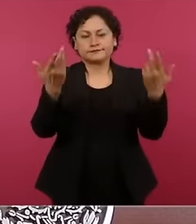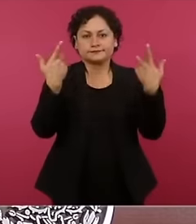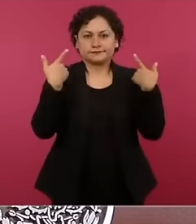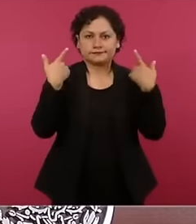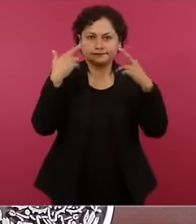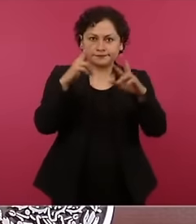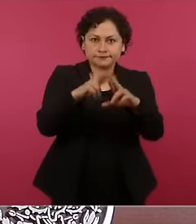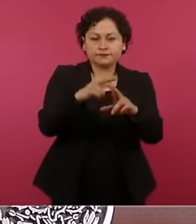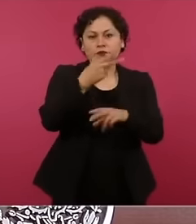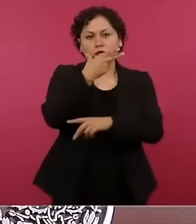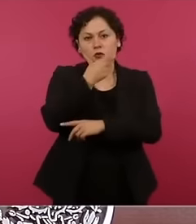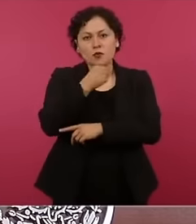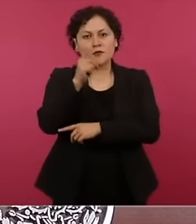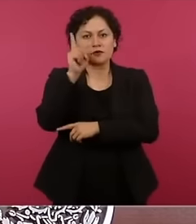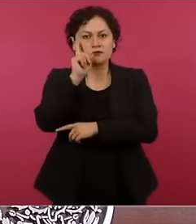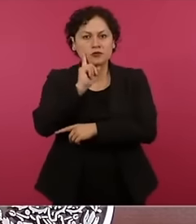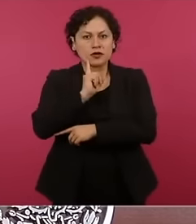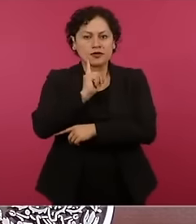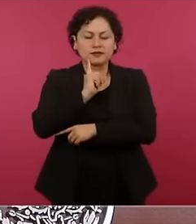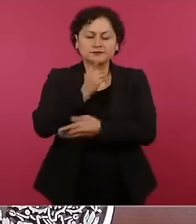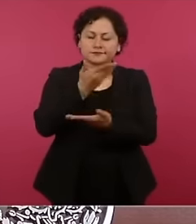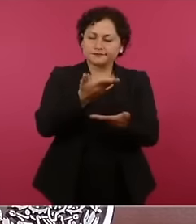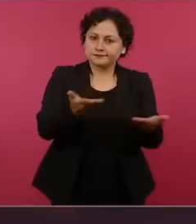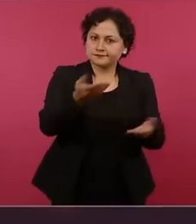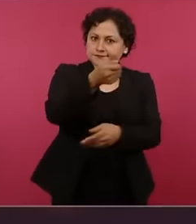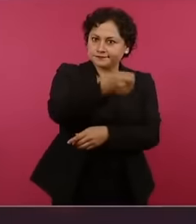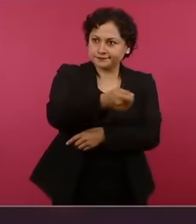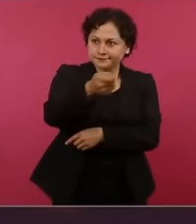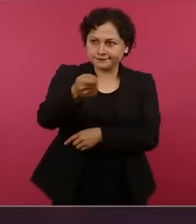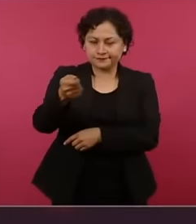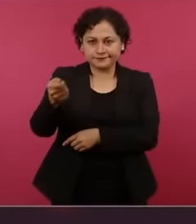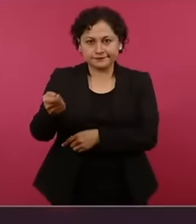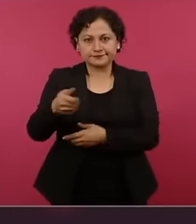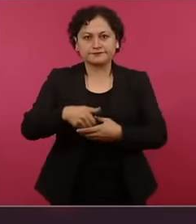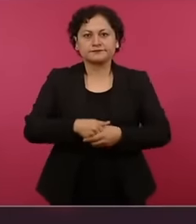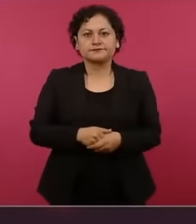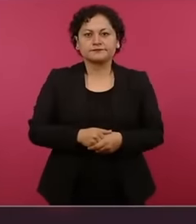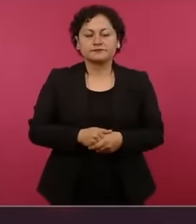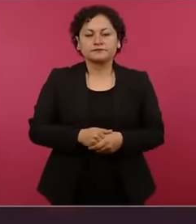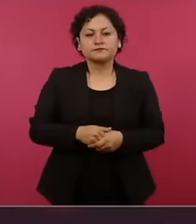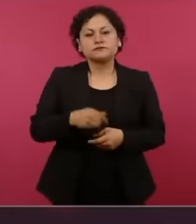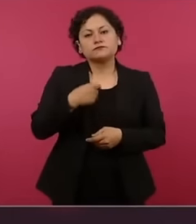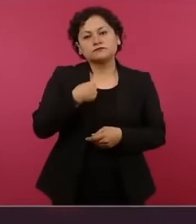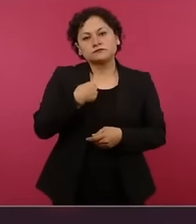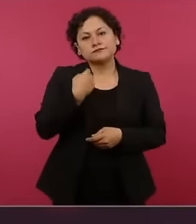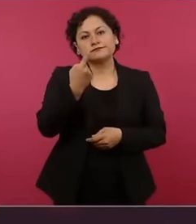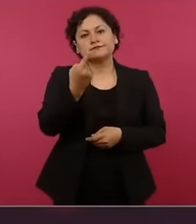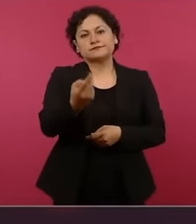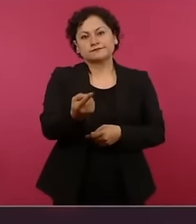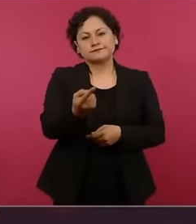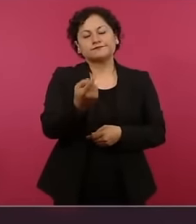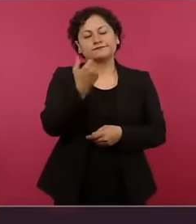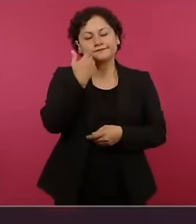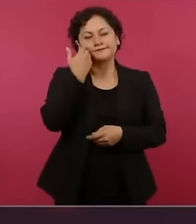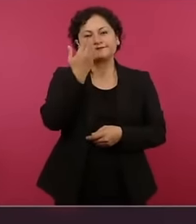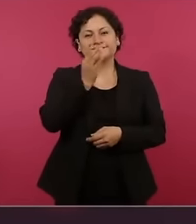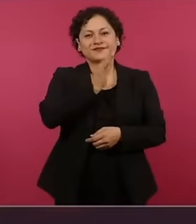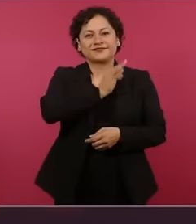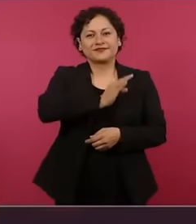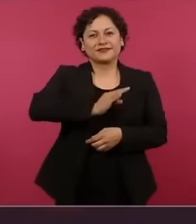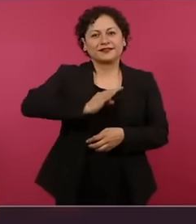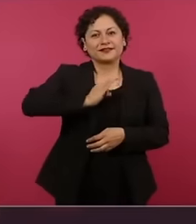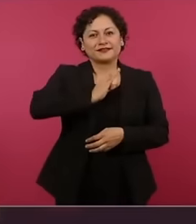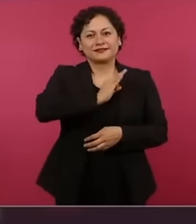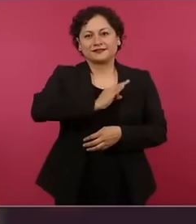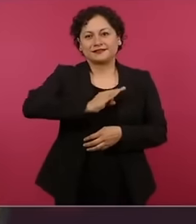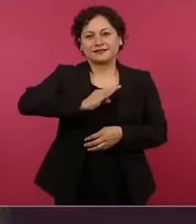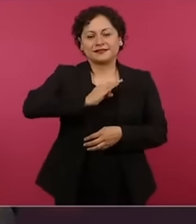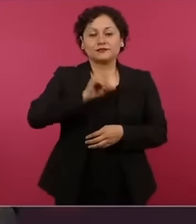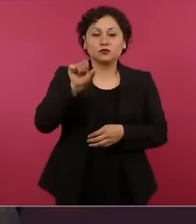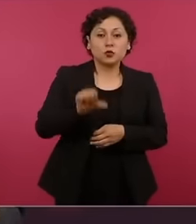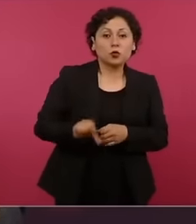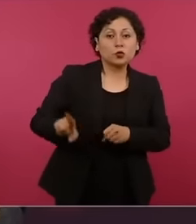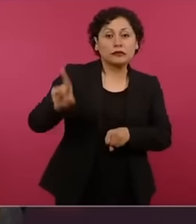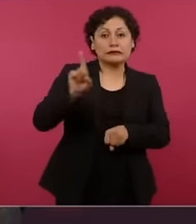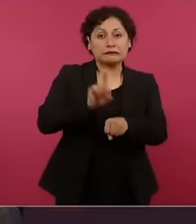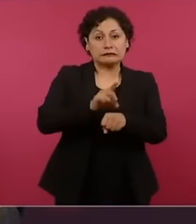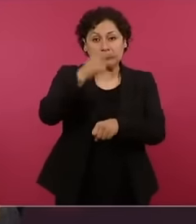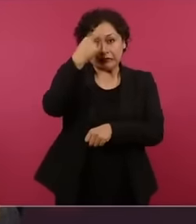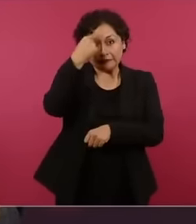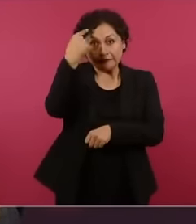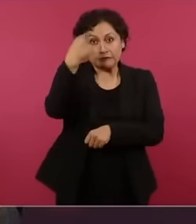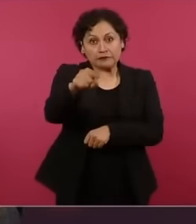teachers I express my most sincere congratulations on your day and our